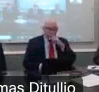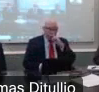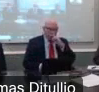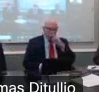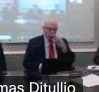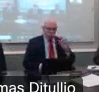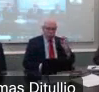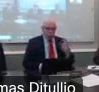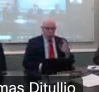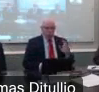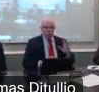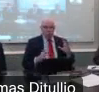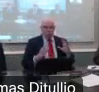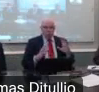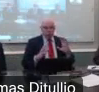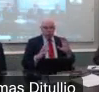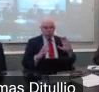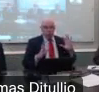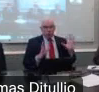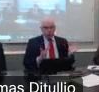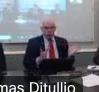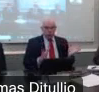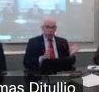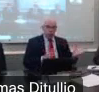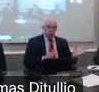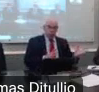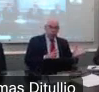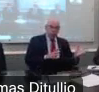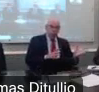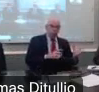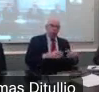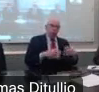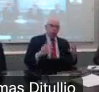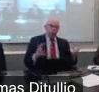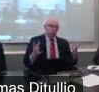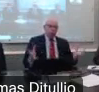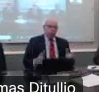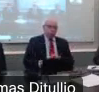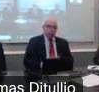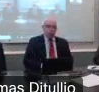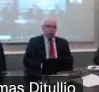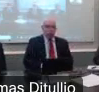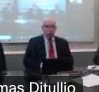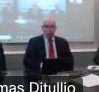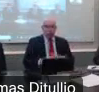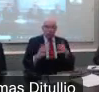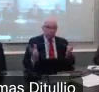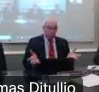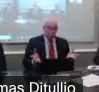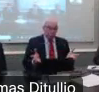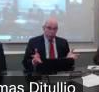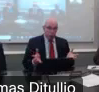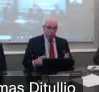Maybe maybe it wouldn't be typical of building that up agriculture.